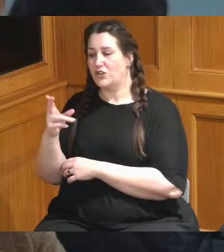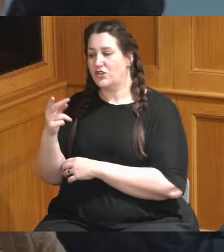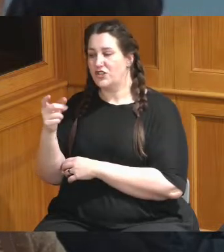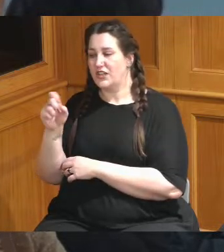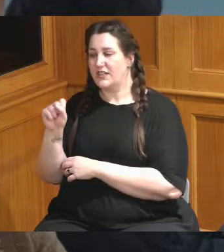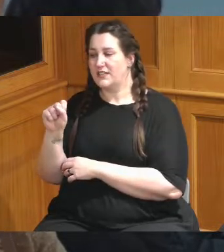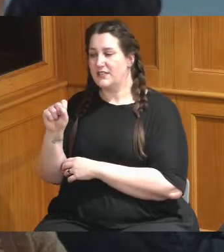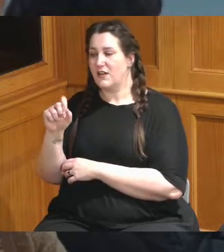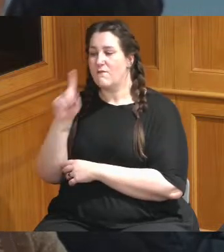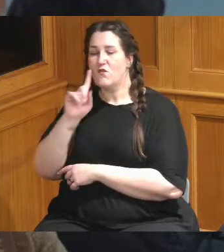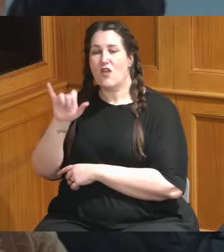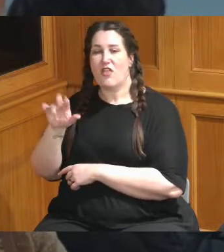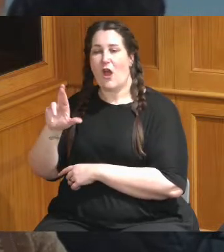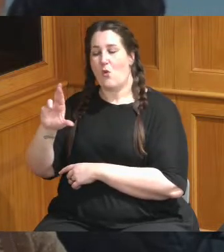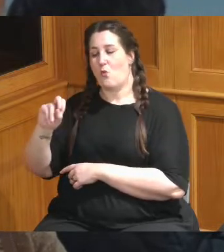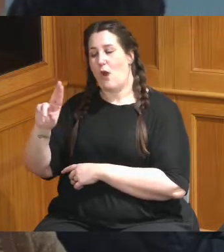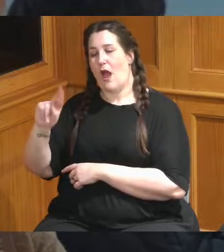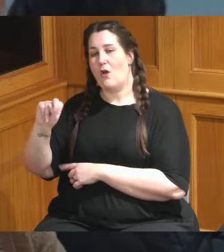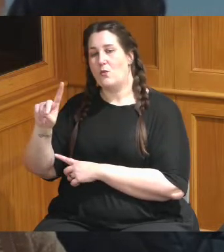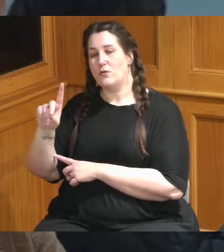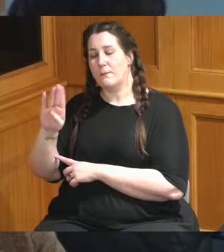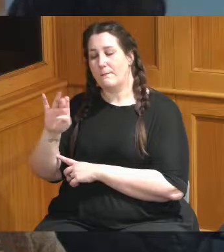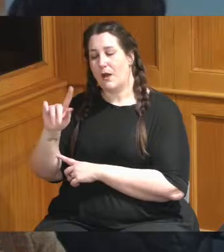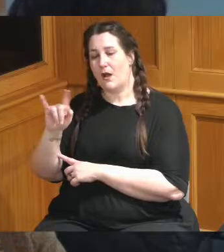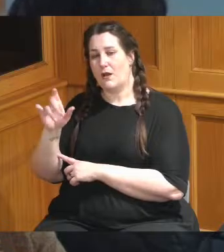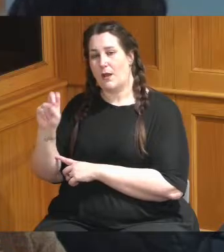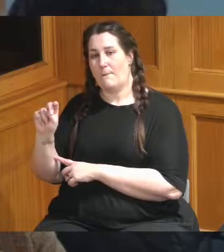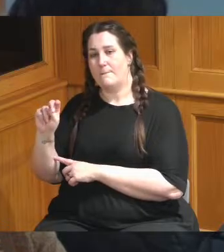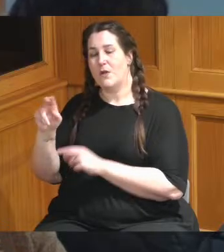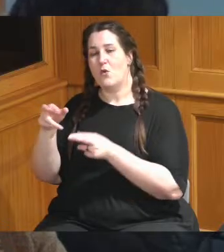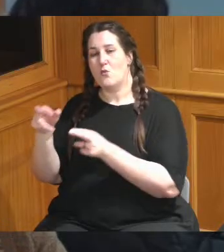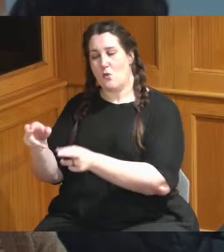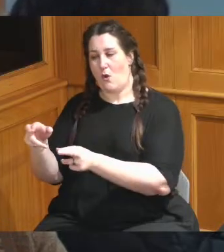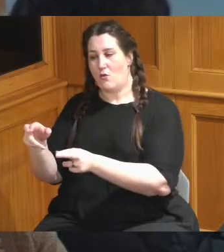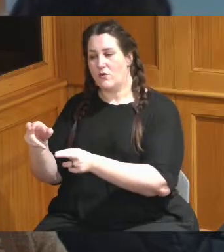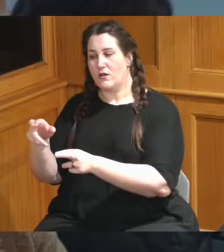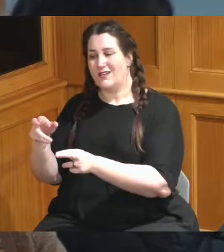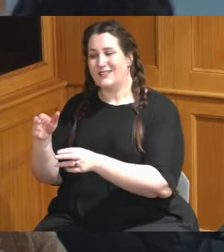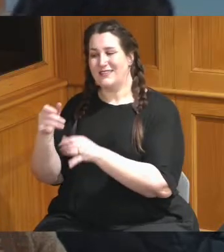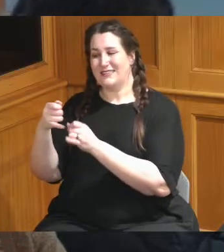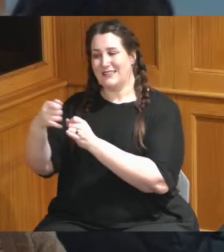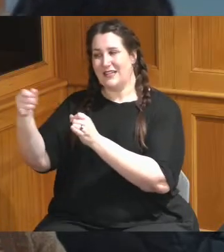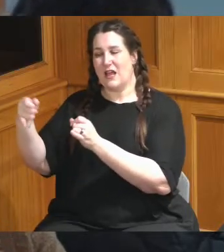Bottom Road project from Riverside Park in at the edge of Newtown to the Clermont County Corp